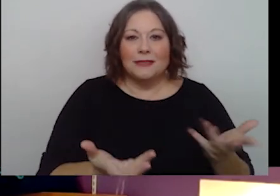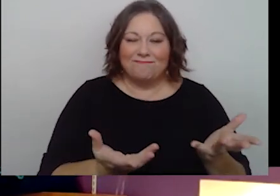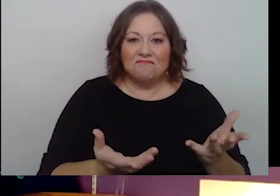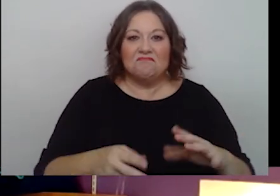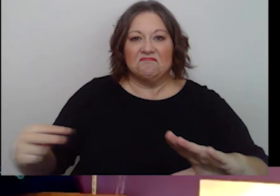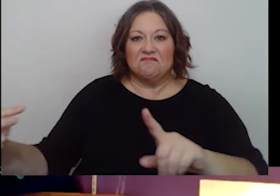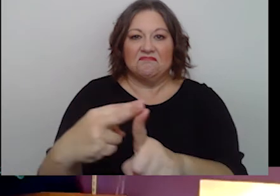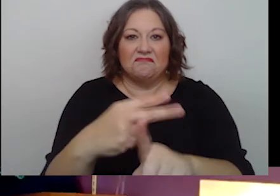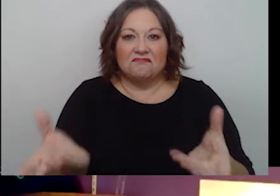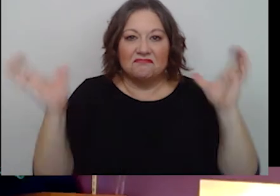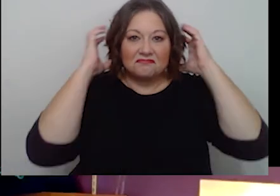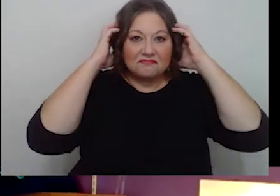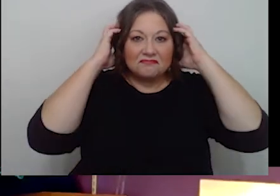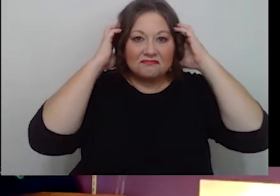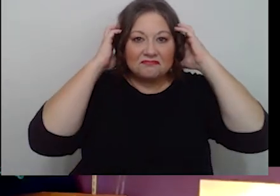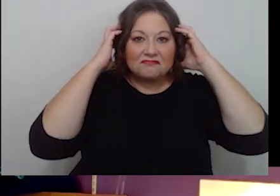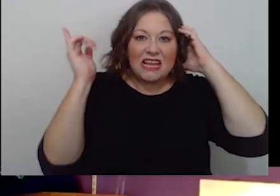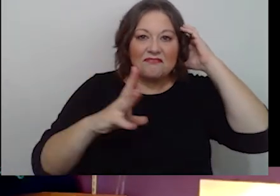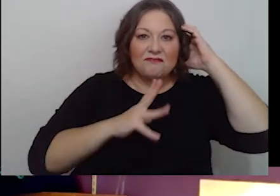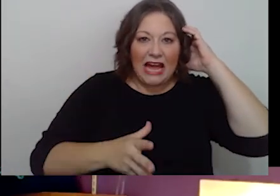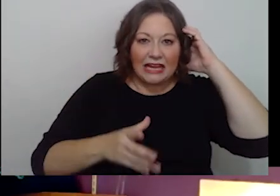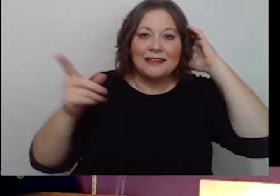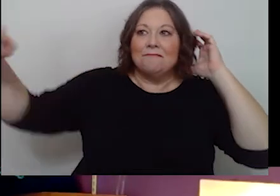So i just use headphones and that works fine and they have quiet.